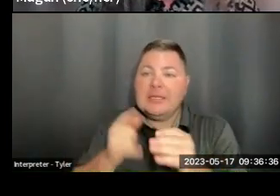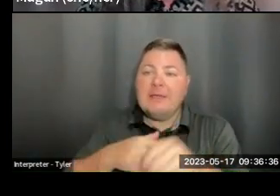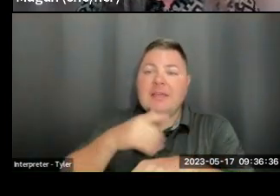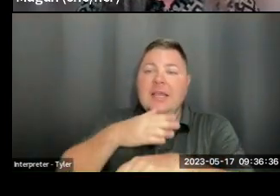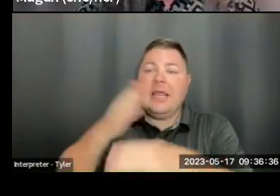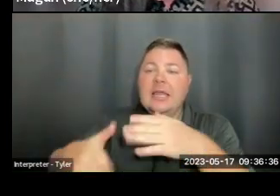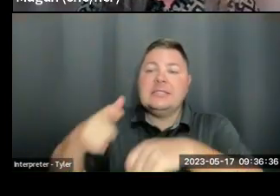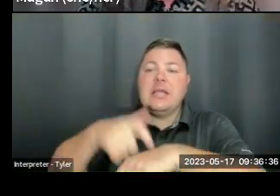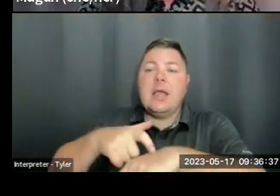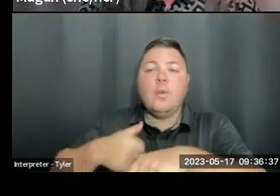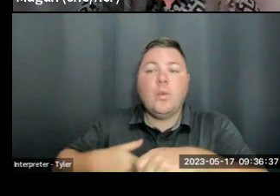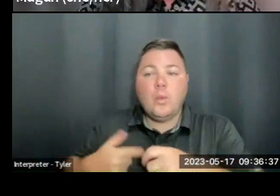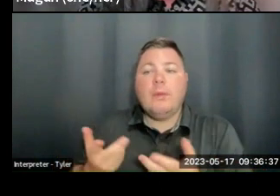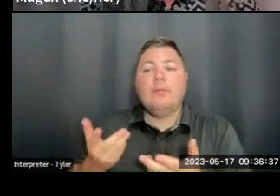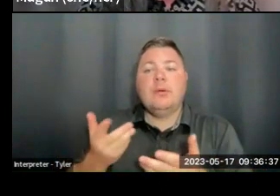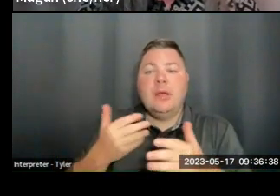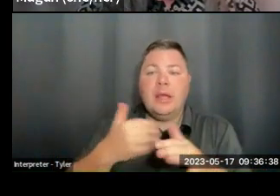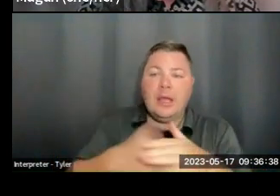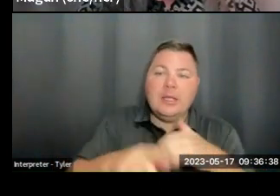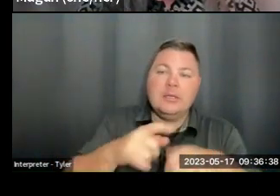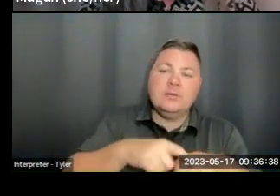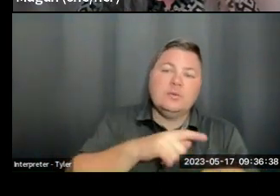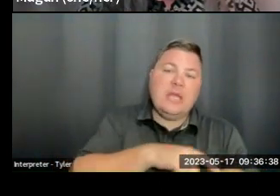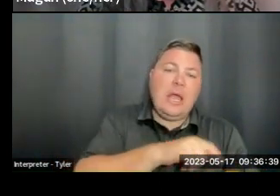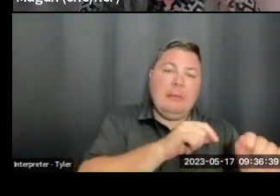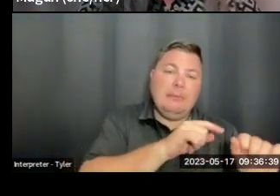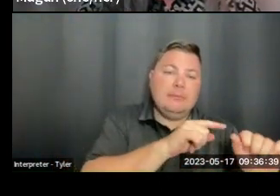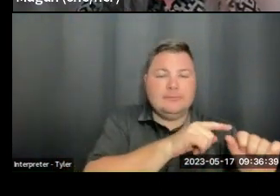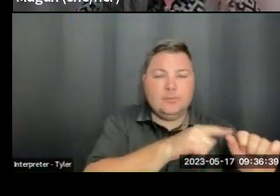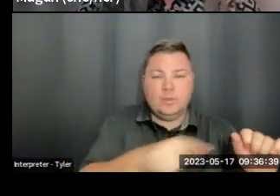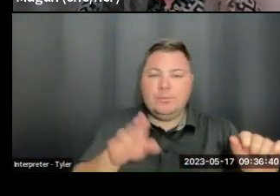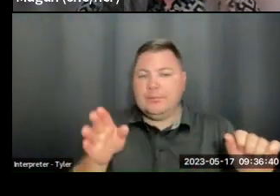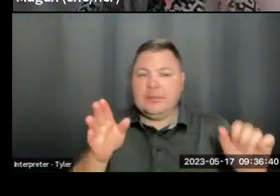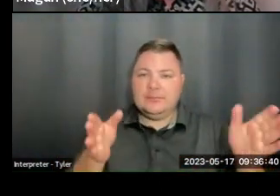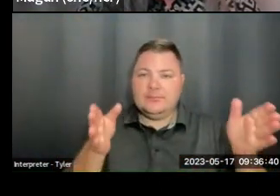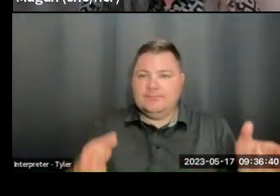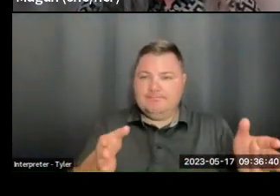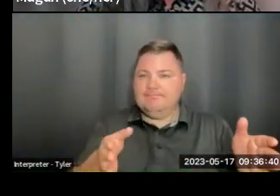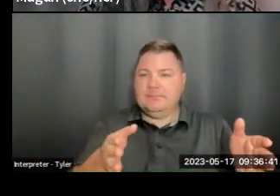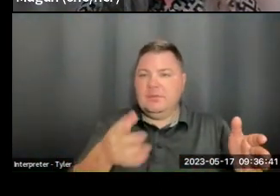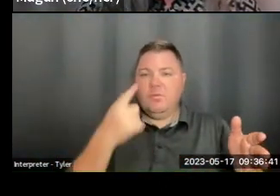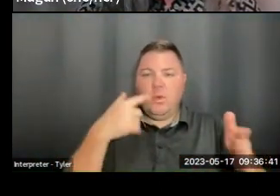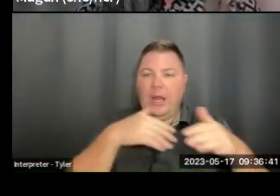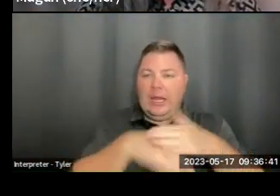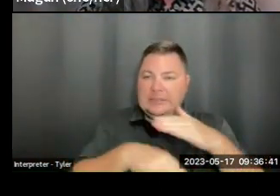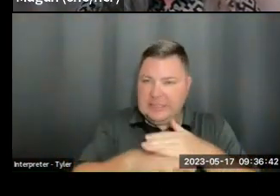of your access provider's times. These meetups have an end time